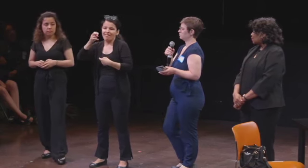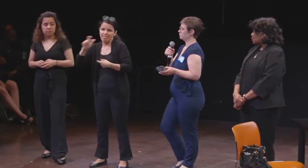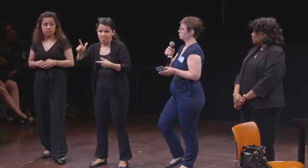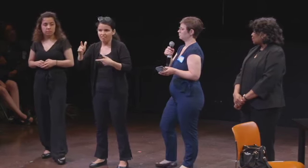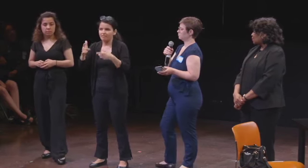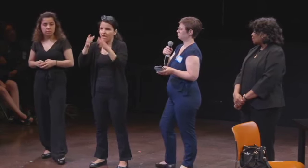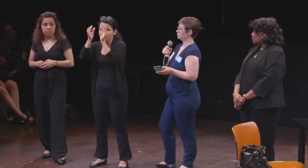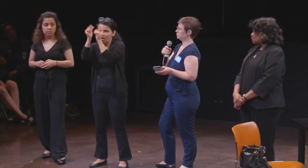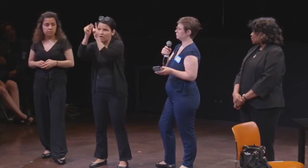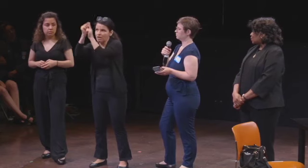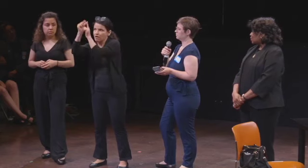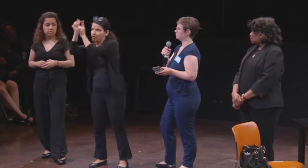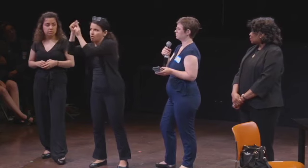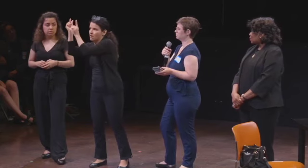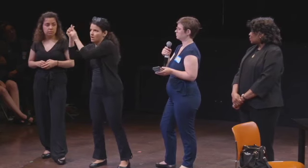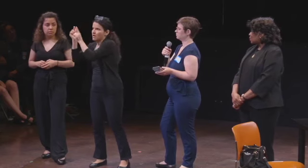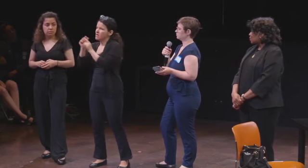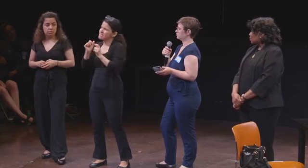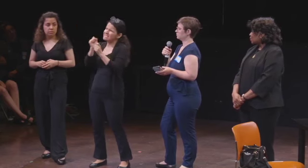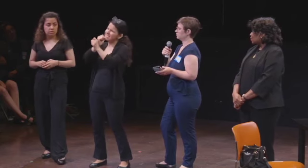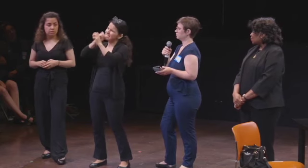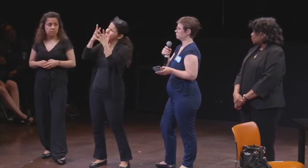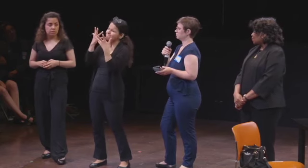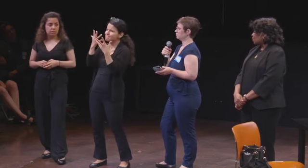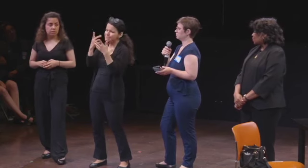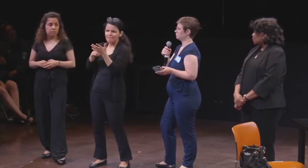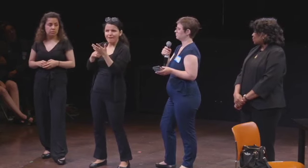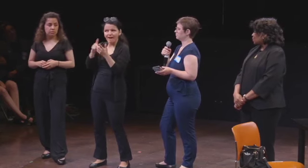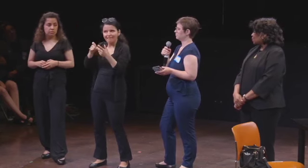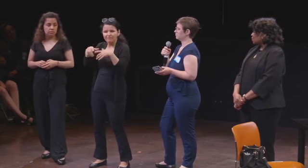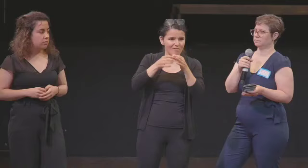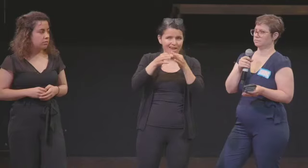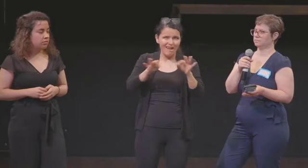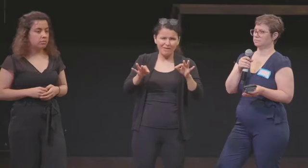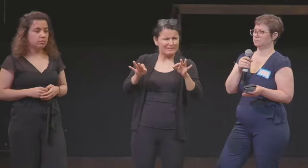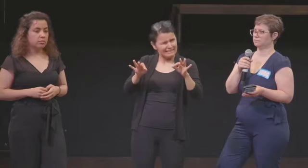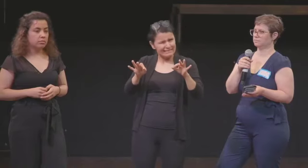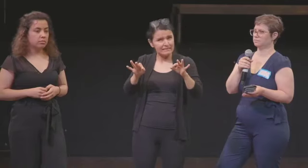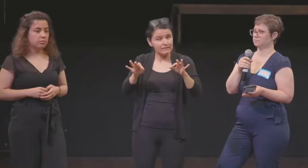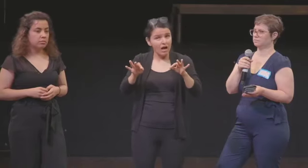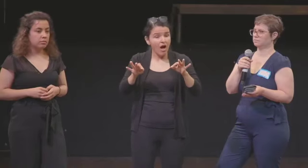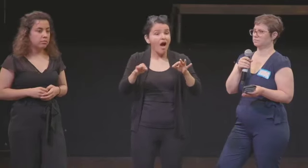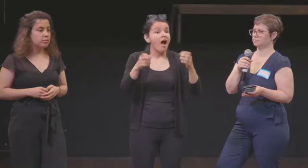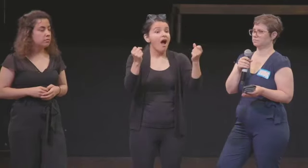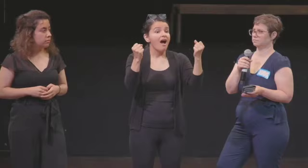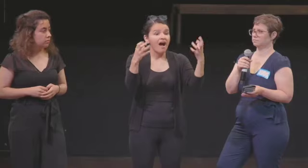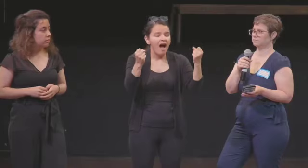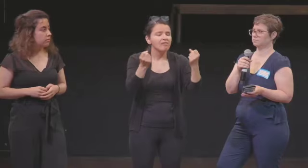the English sentence, "A car is rolling down the hill". Because English is not my first language